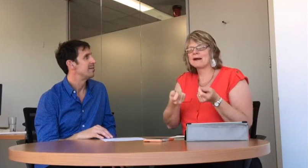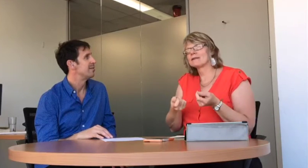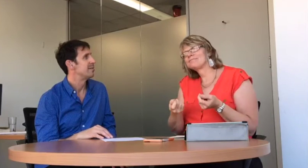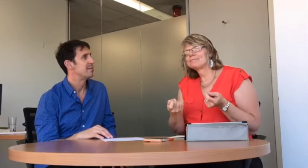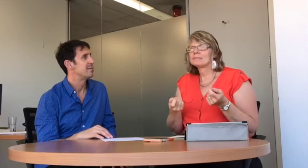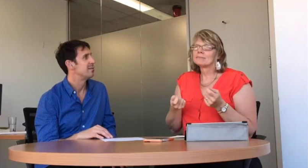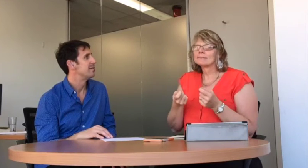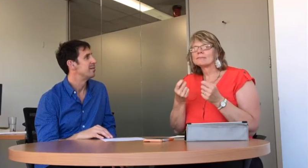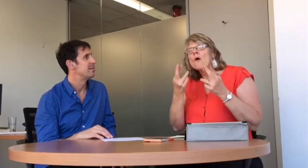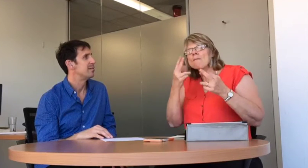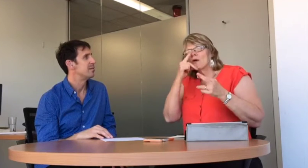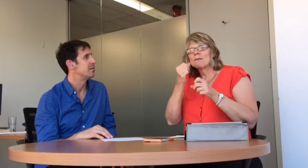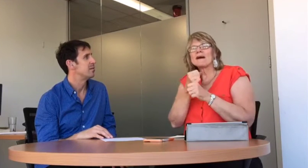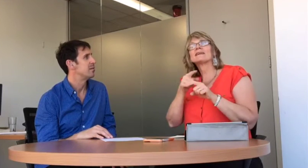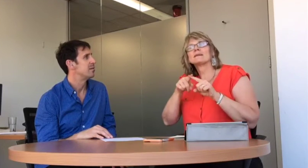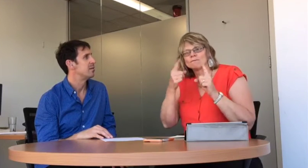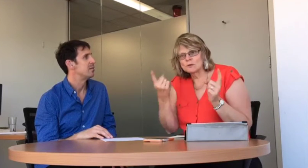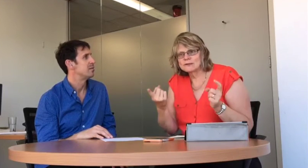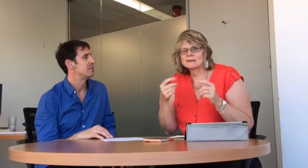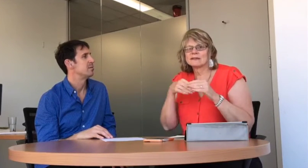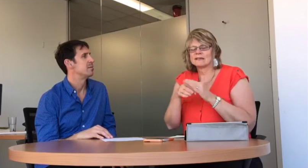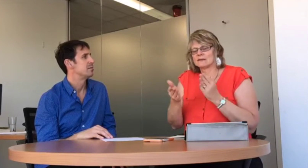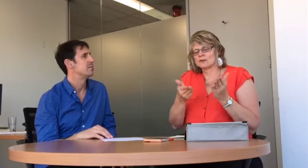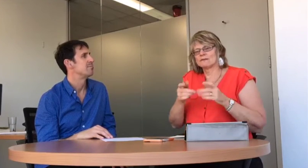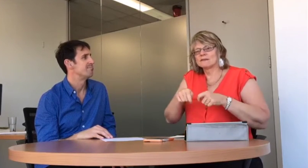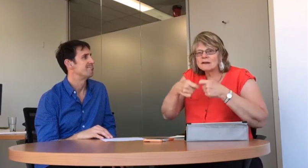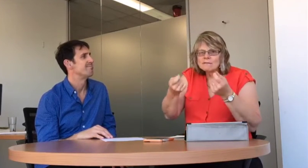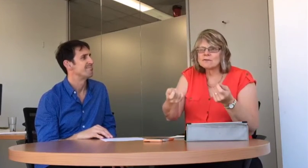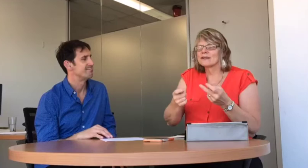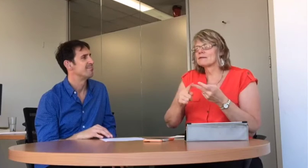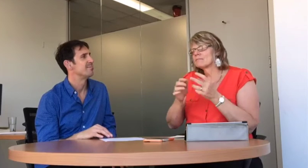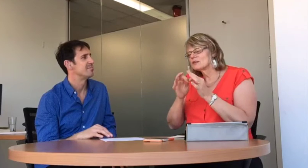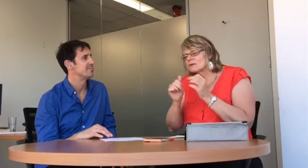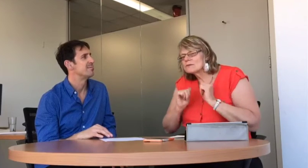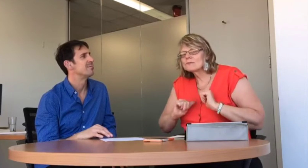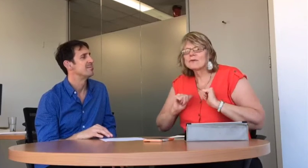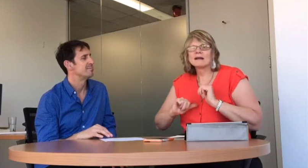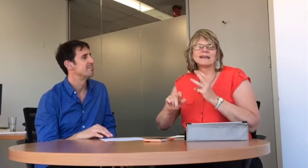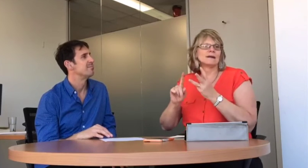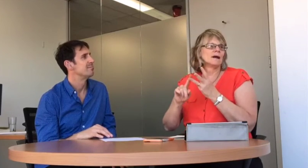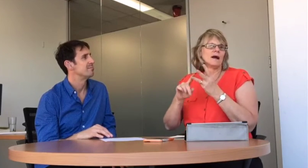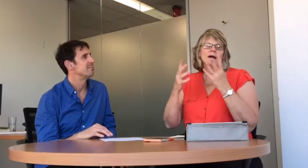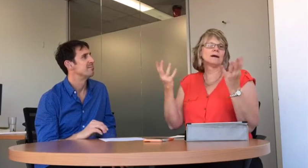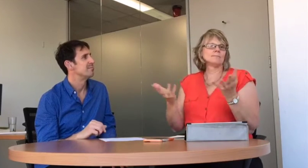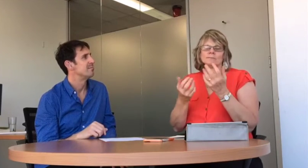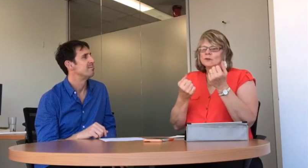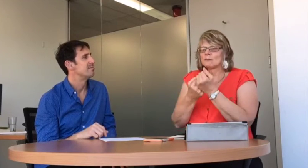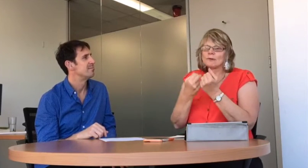I realised that this was the work that I wanted to be involved in. I wanted to make a difference in service delivery,